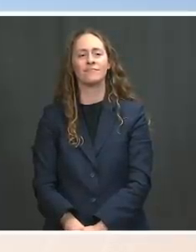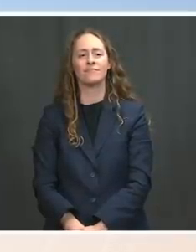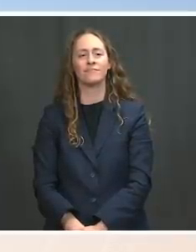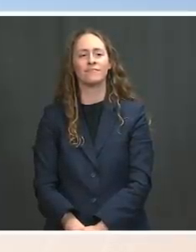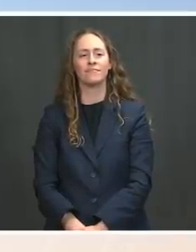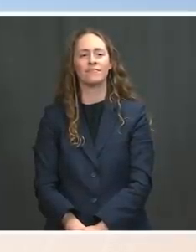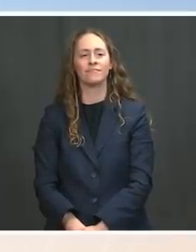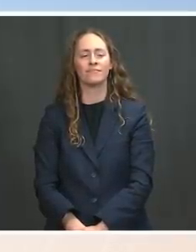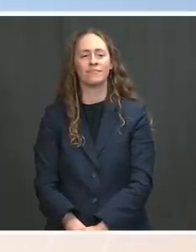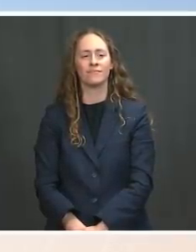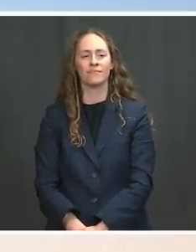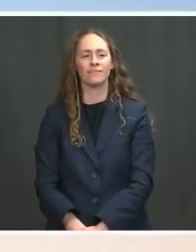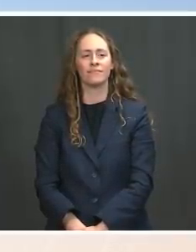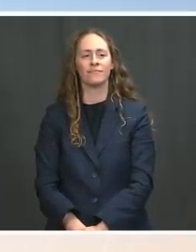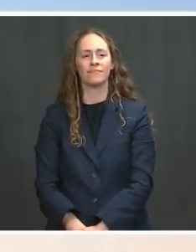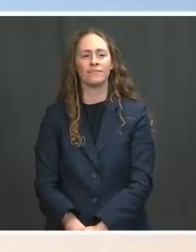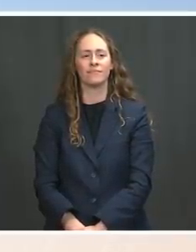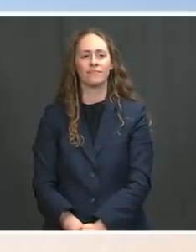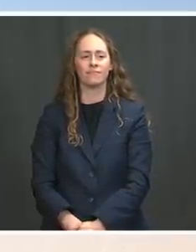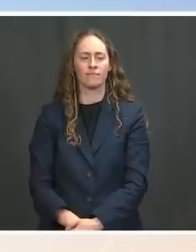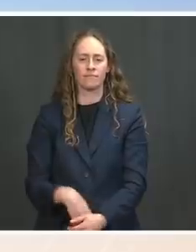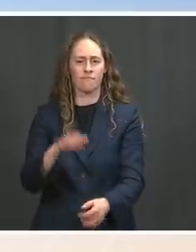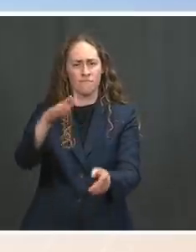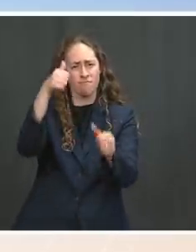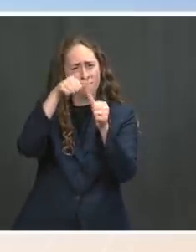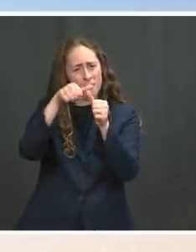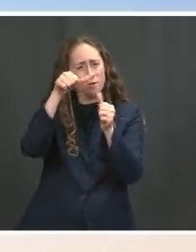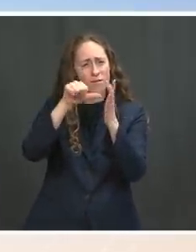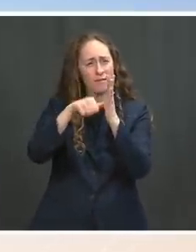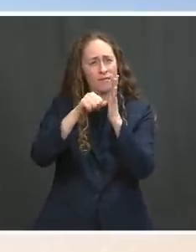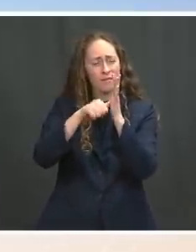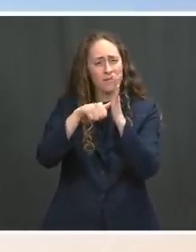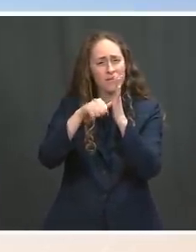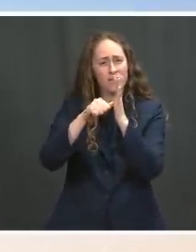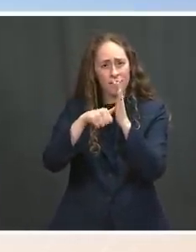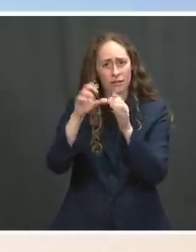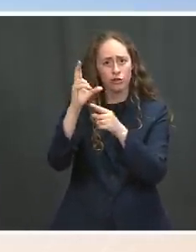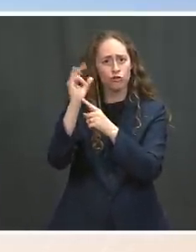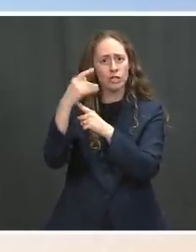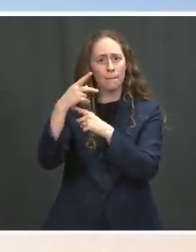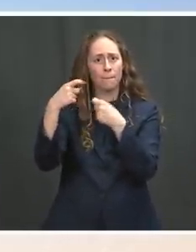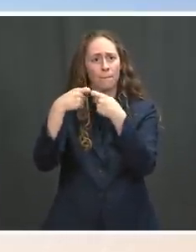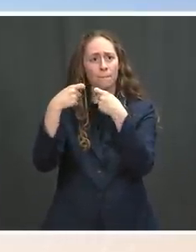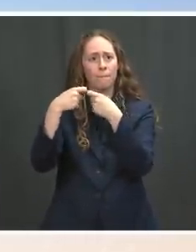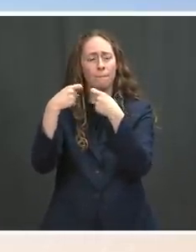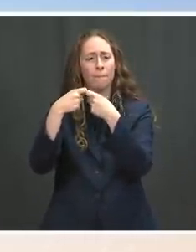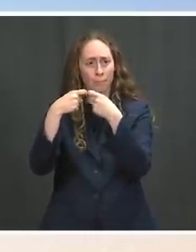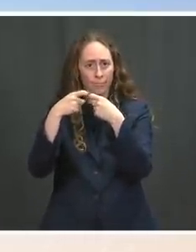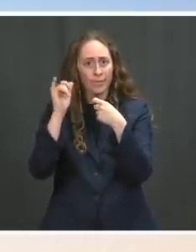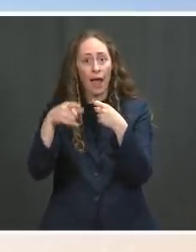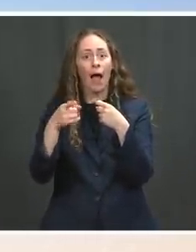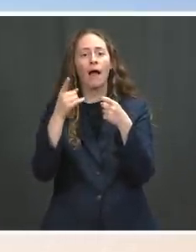So, there's a couple of datapoints that are specific to this moment. And we knew, just as the -- as the economy, sort of, shrunk